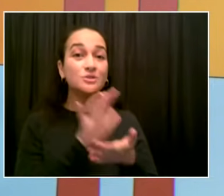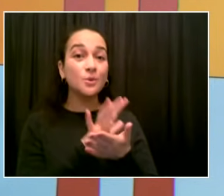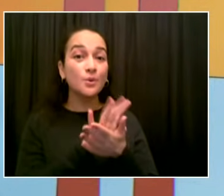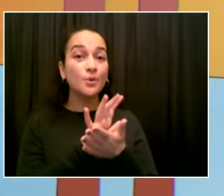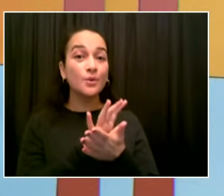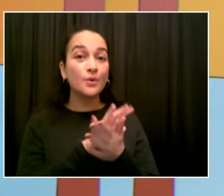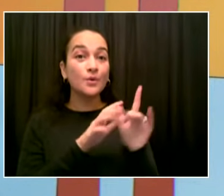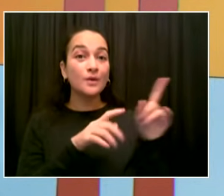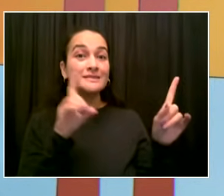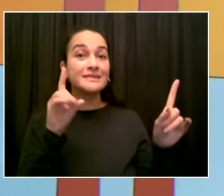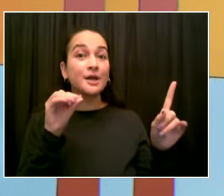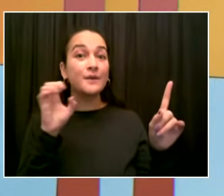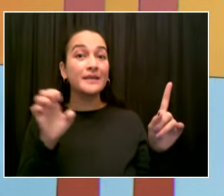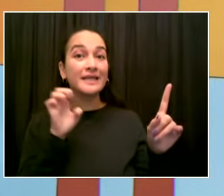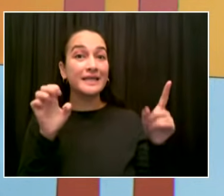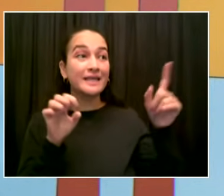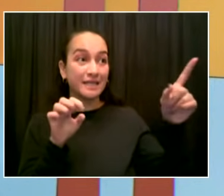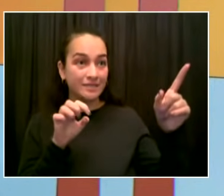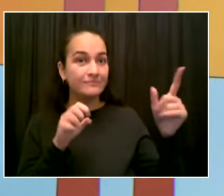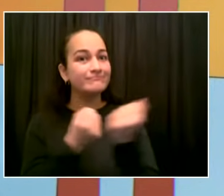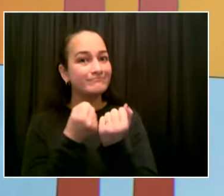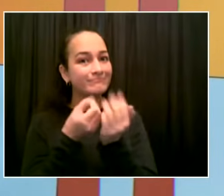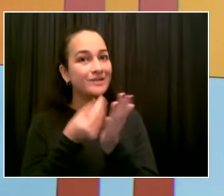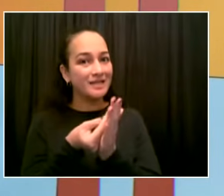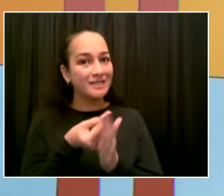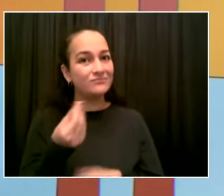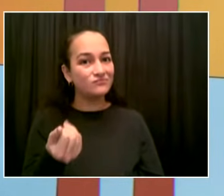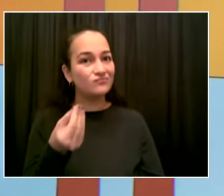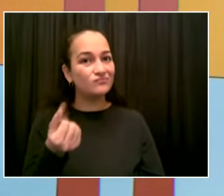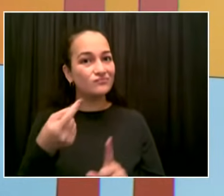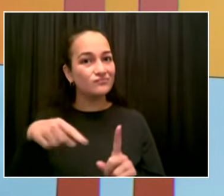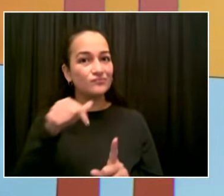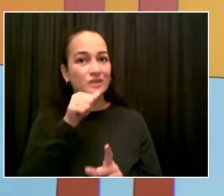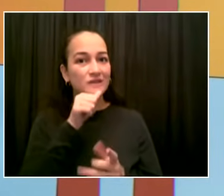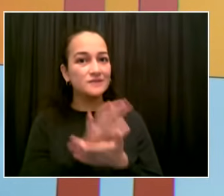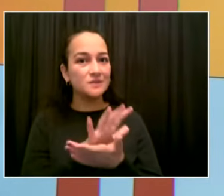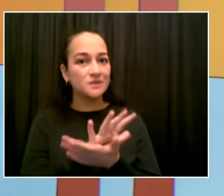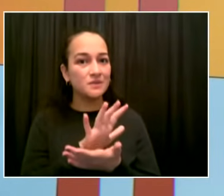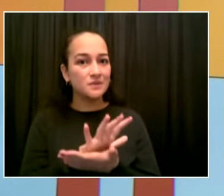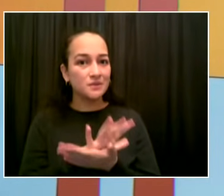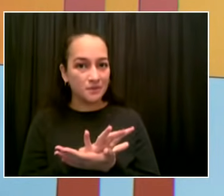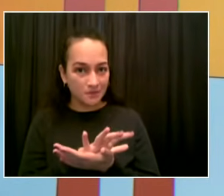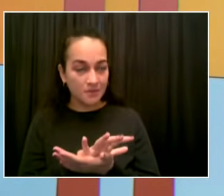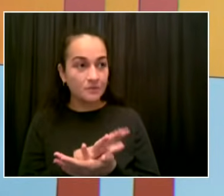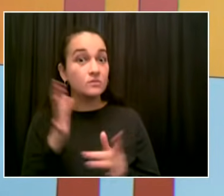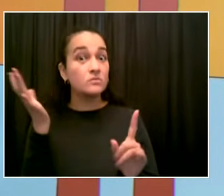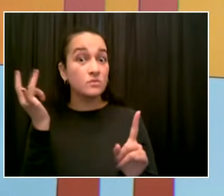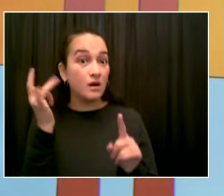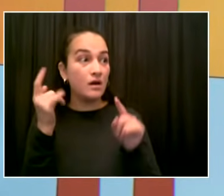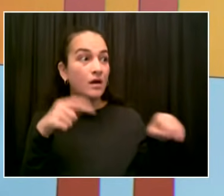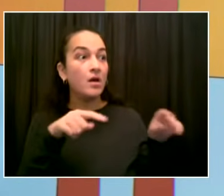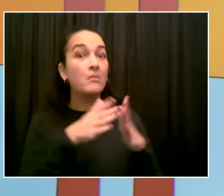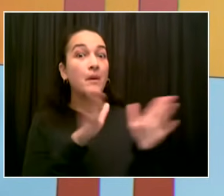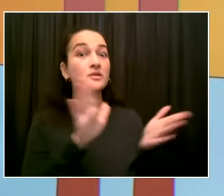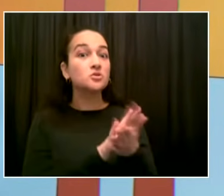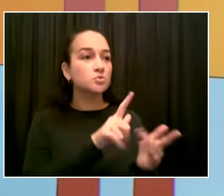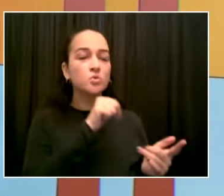ARE UNABLE TO SERVE THEM. THEY'RE THE GROUP OF THE NEEDISTE TUSDENTS WHO ARE MANDATED TO GET YELLOW BUS SERVICE, BUT WHO DIDN'TGE T IT